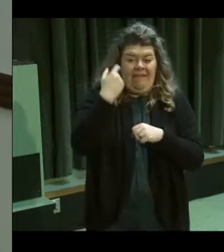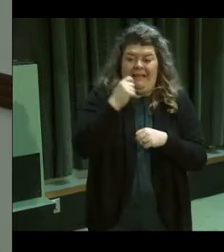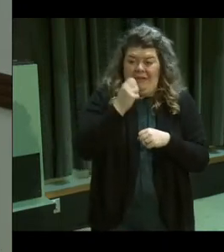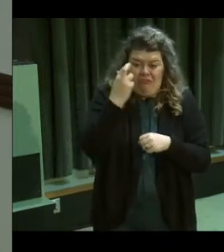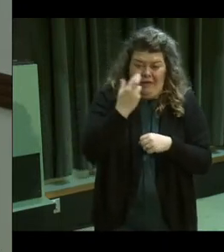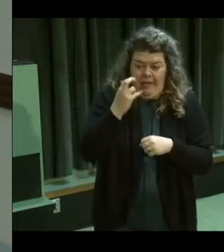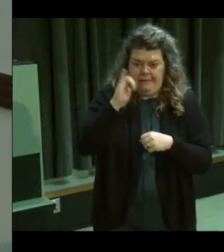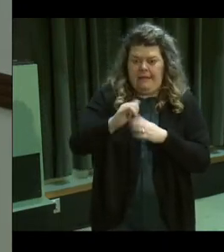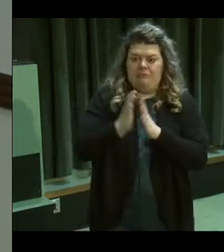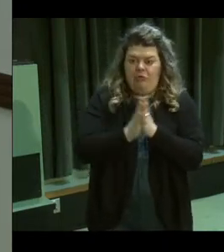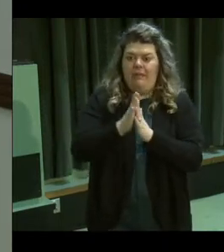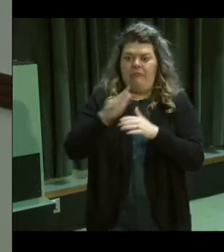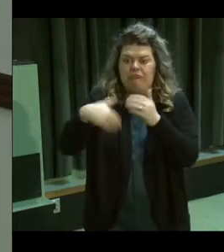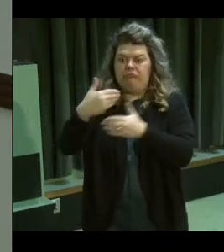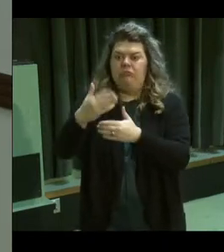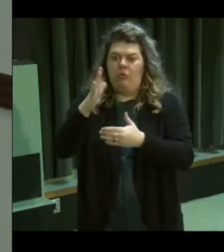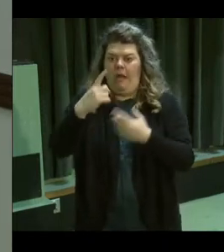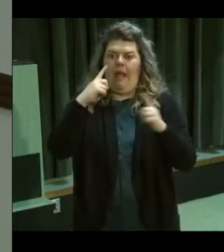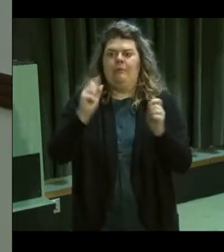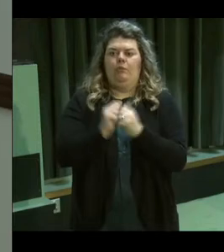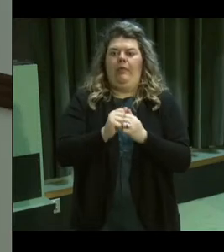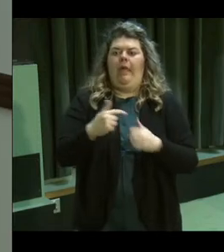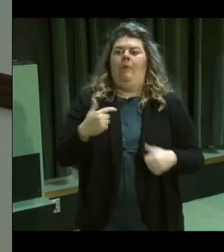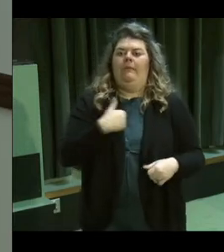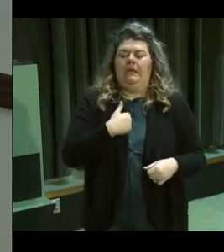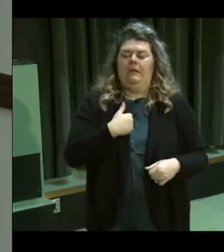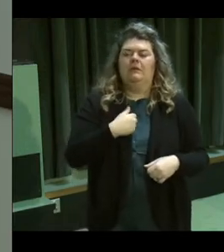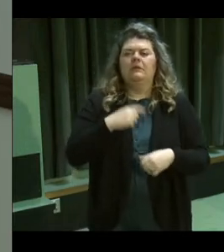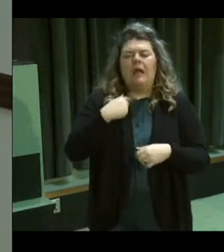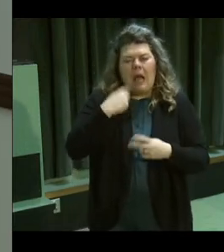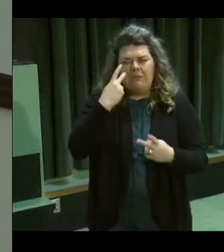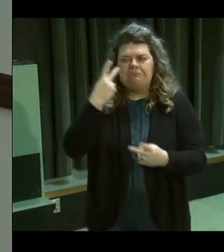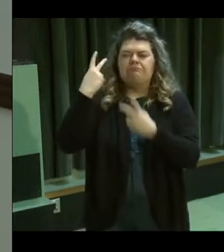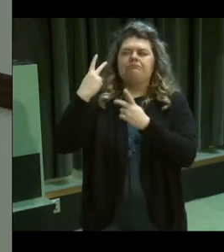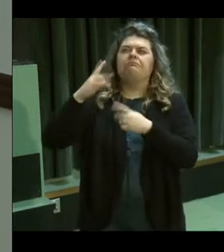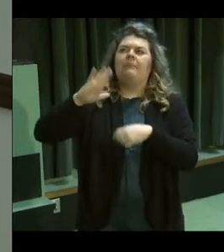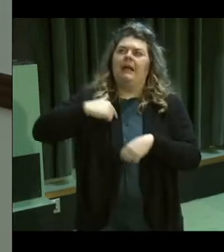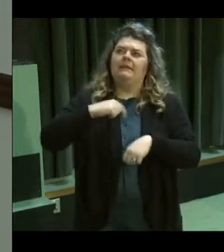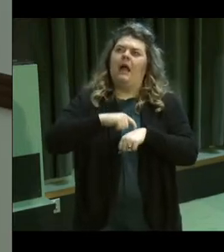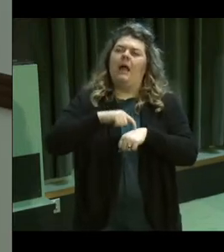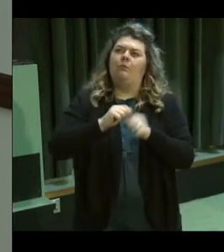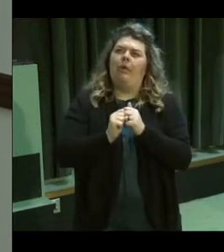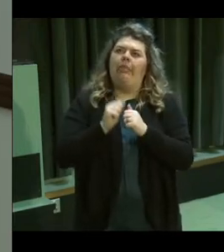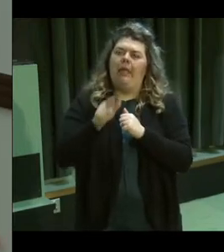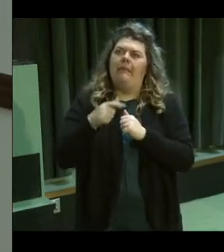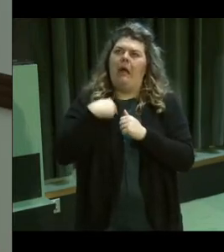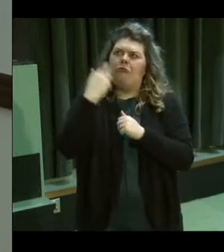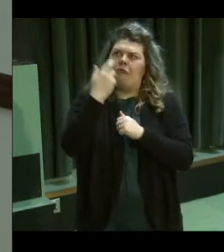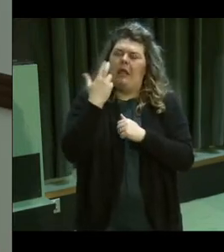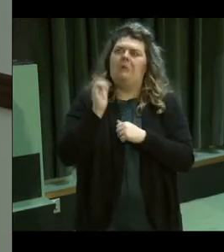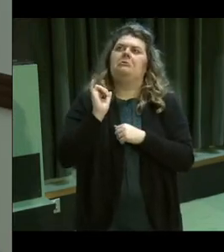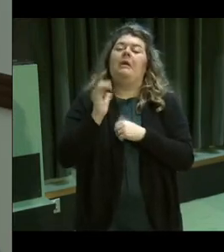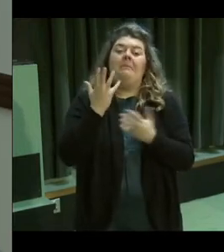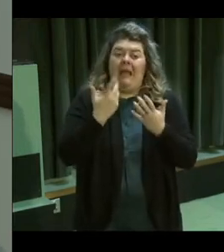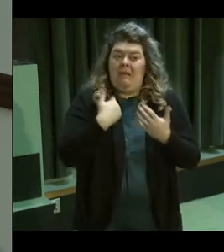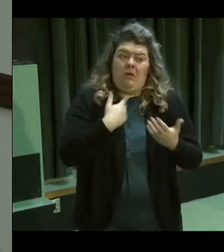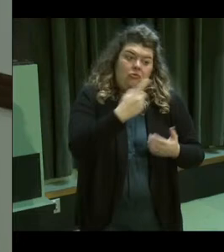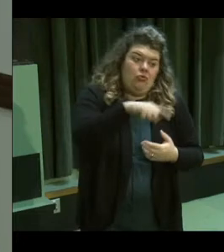movement would not go on without him. When I reflect on my time